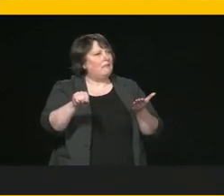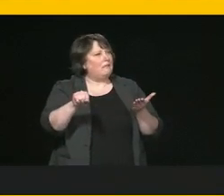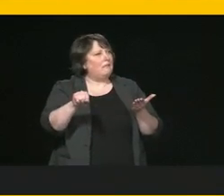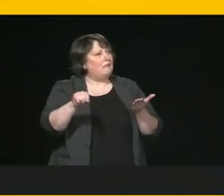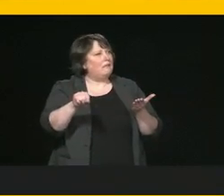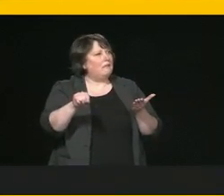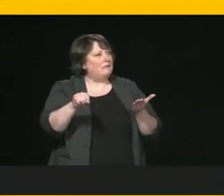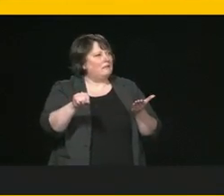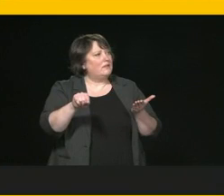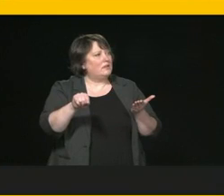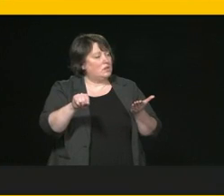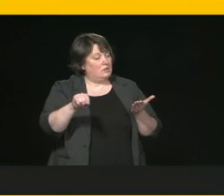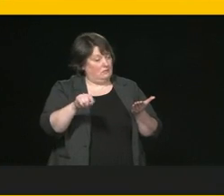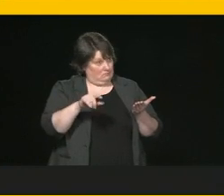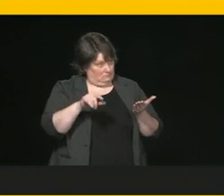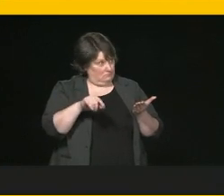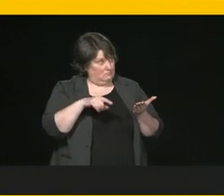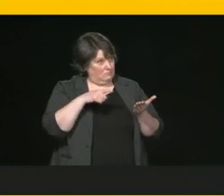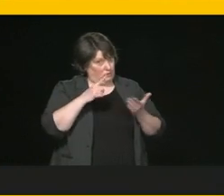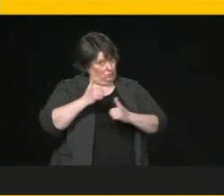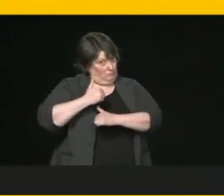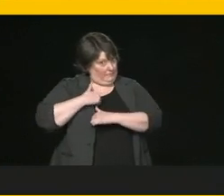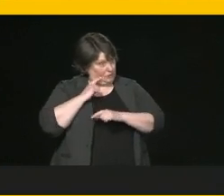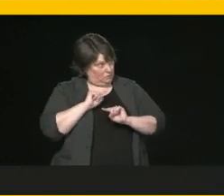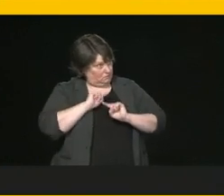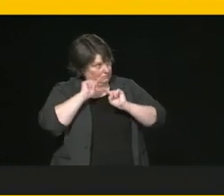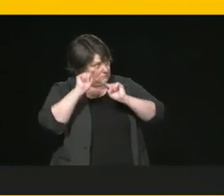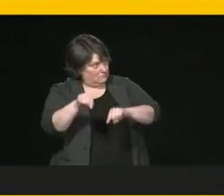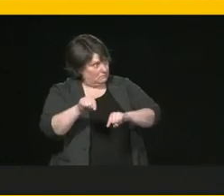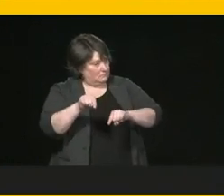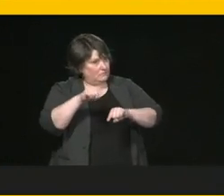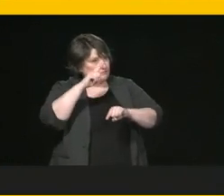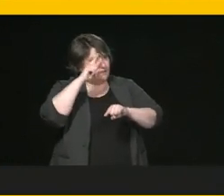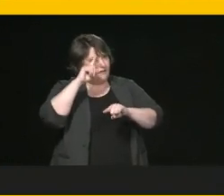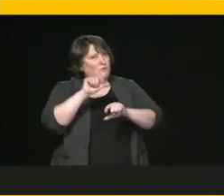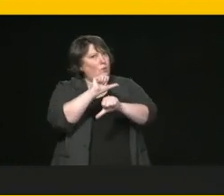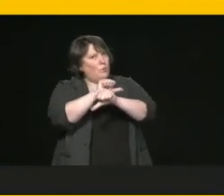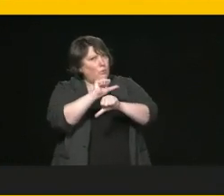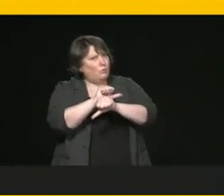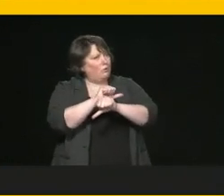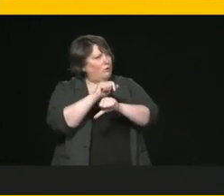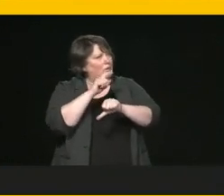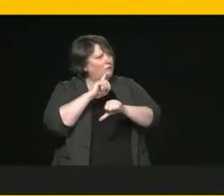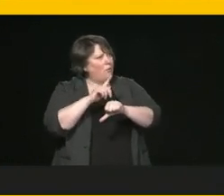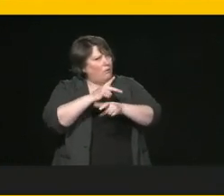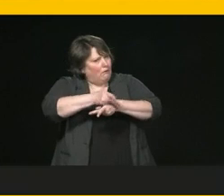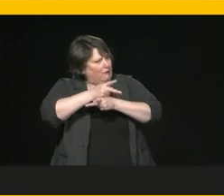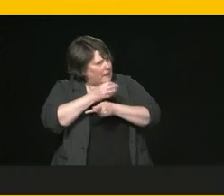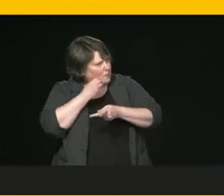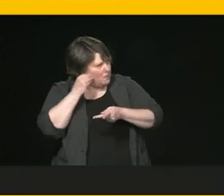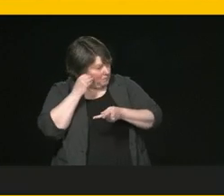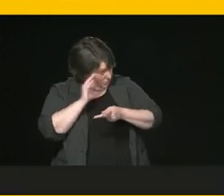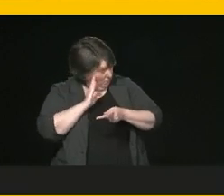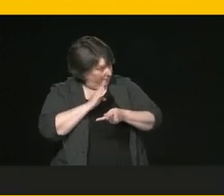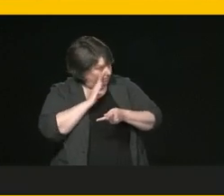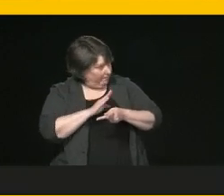DISCUSSIONS WITH QUEBEC WITH RESPECT TO THE INTERVENTION OF